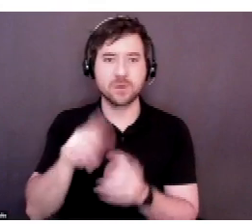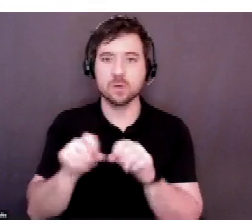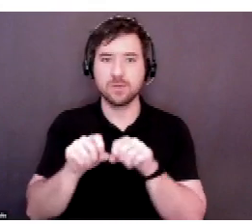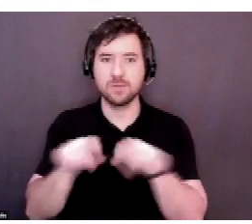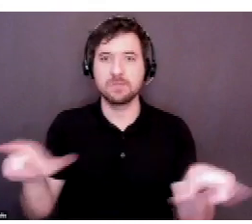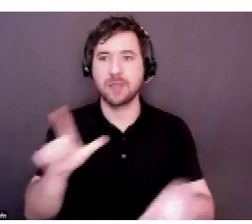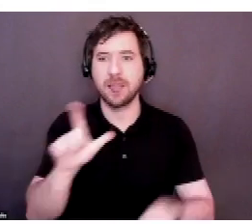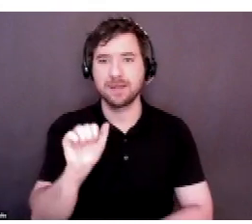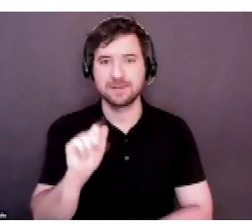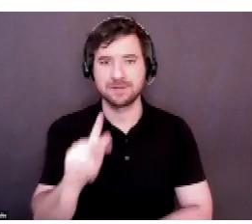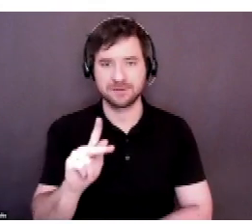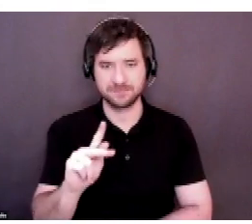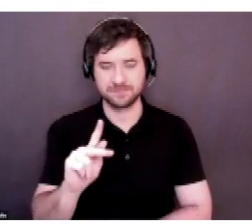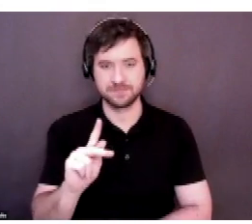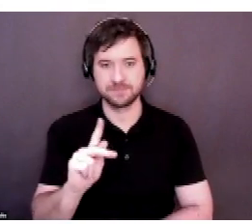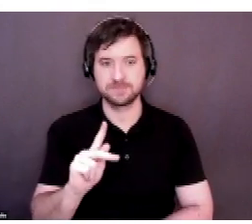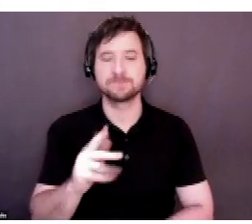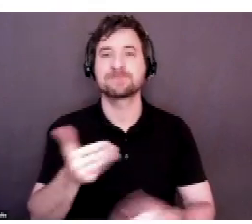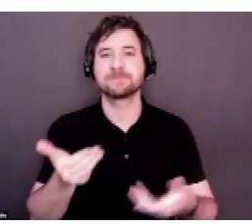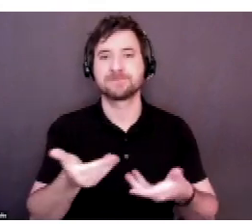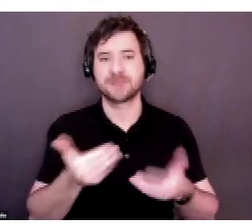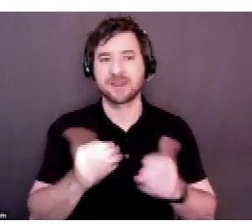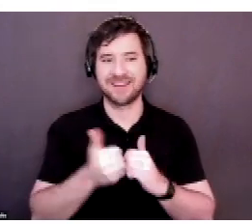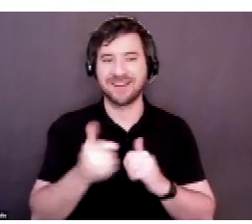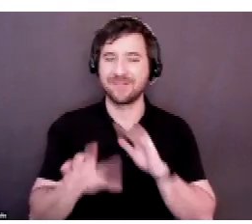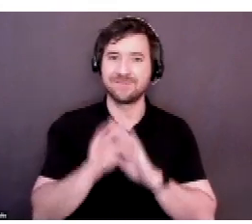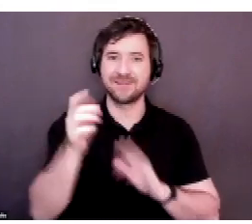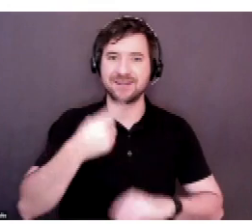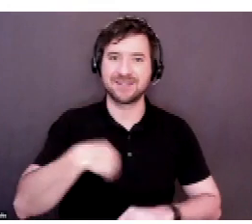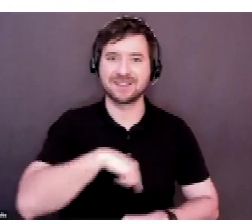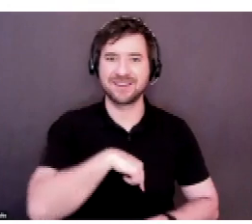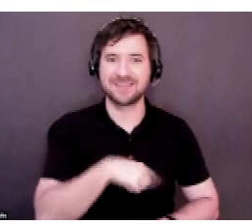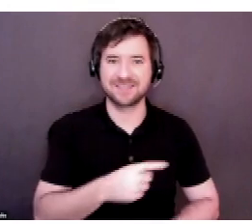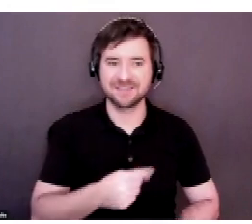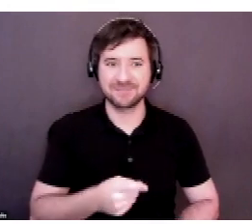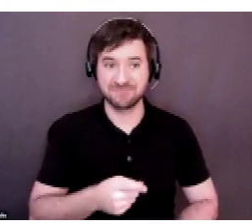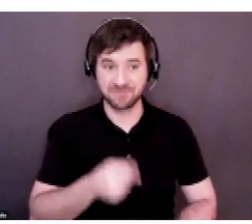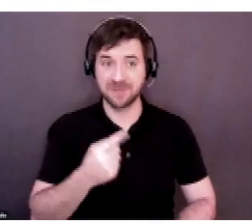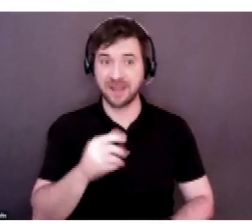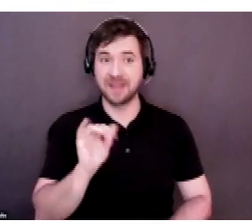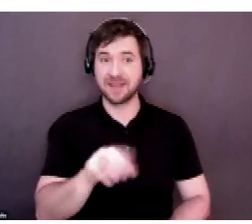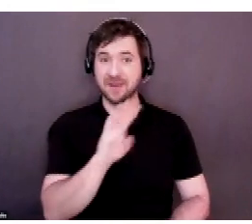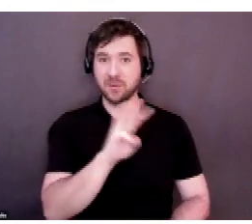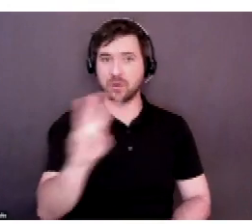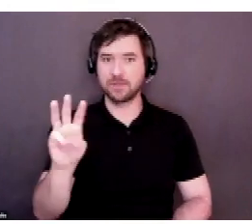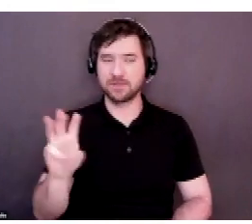Here's how you can find us. We are on that website, formerly known as Twitter,